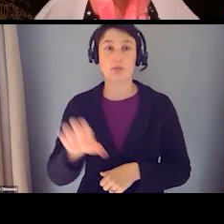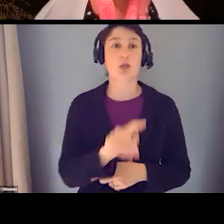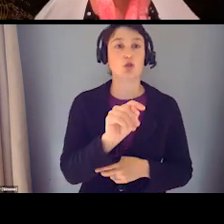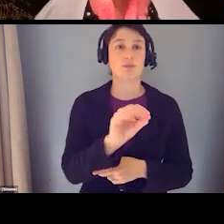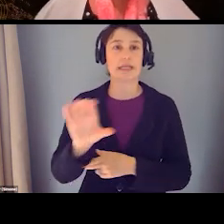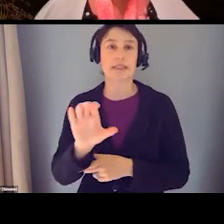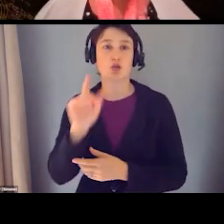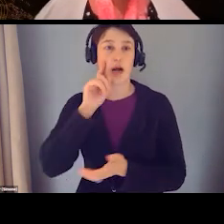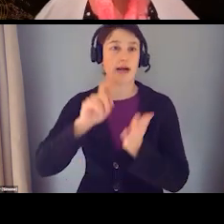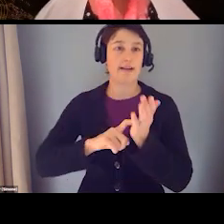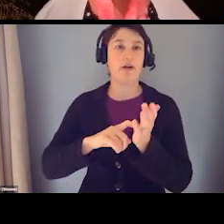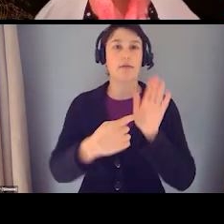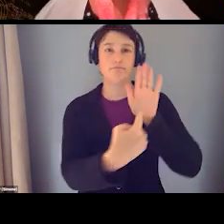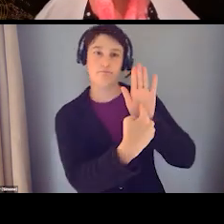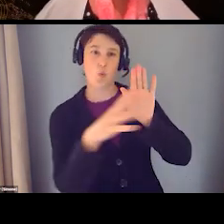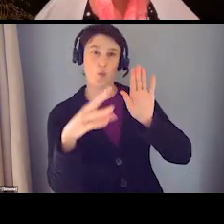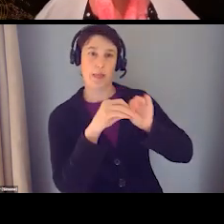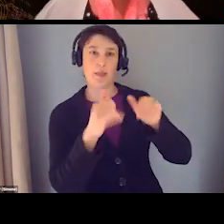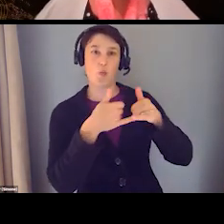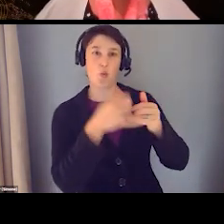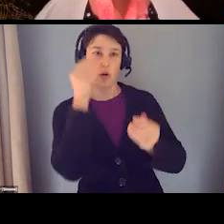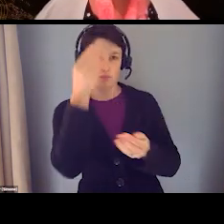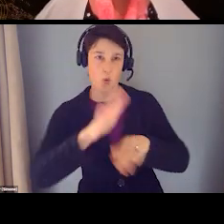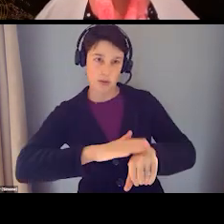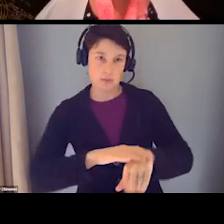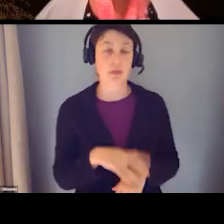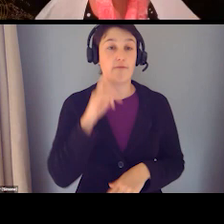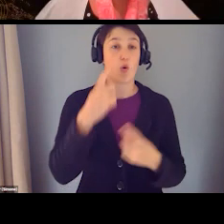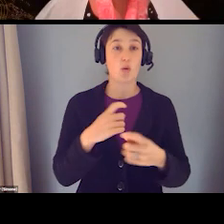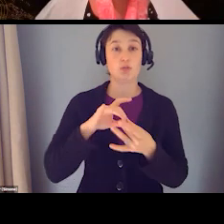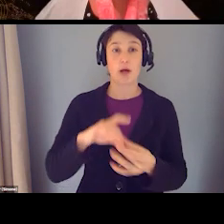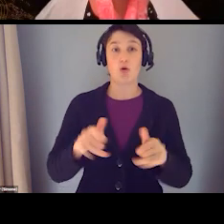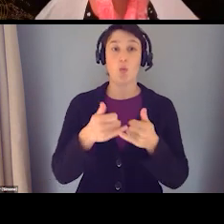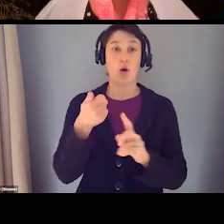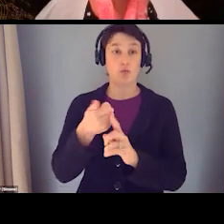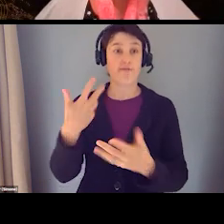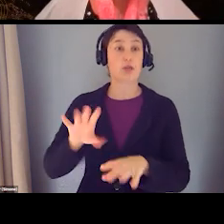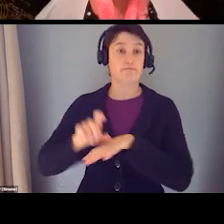For questions about an award that you have received, reach out to the Grants and Agreements officer who issued the award.